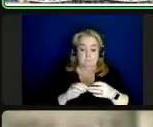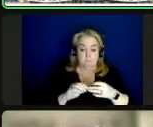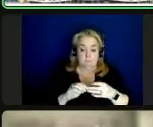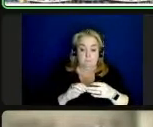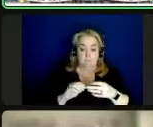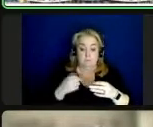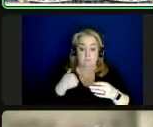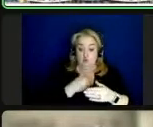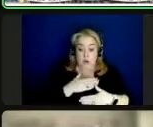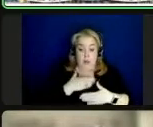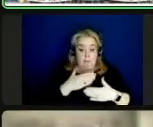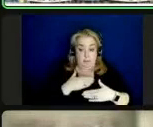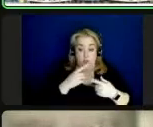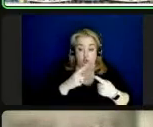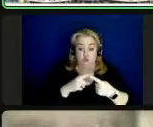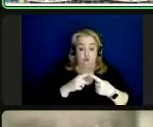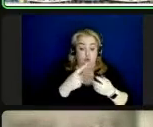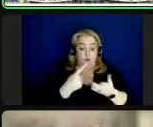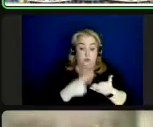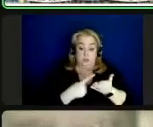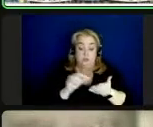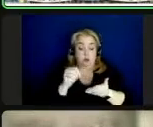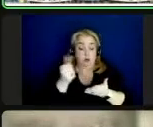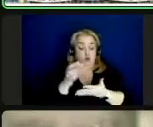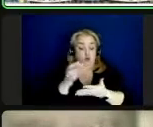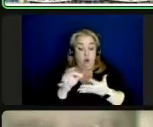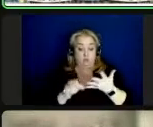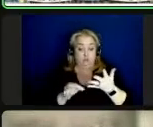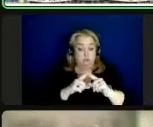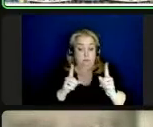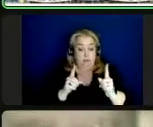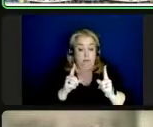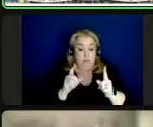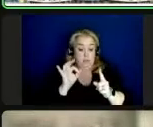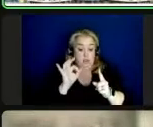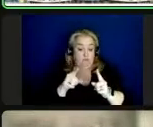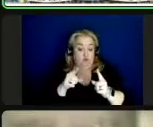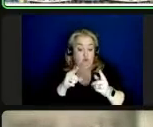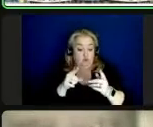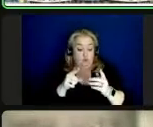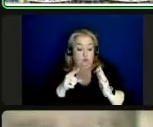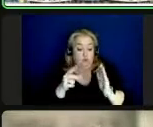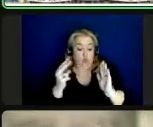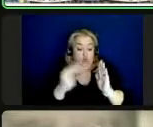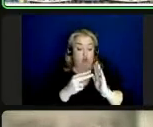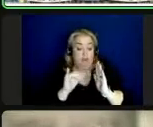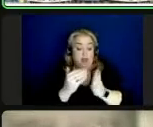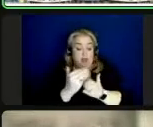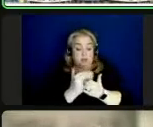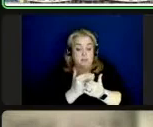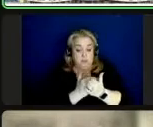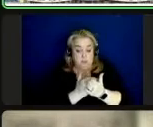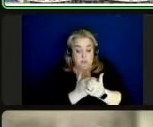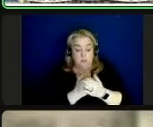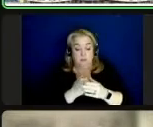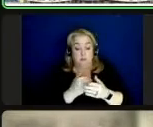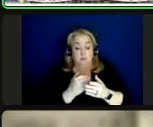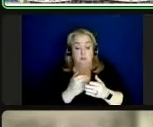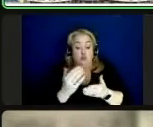OKAY.